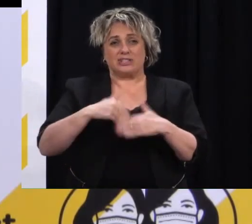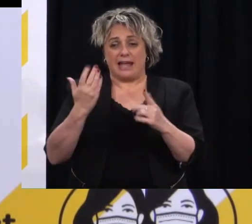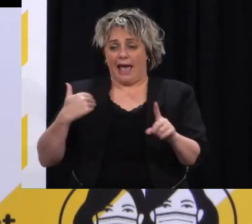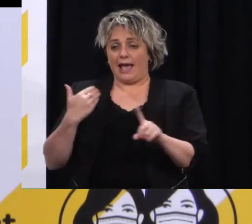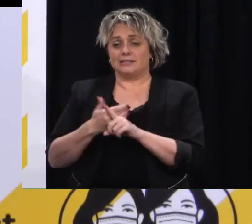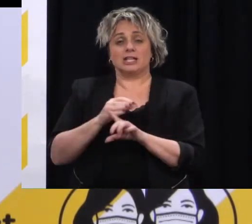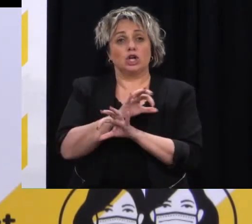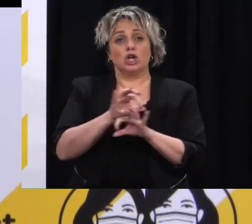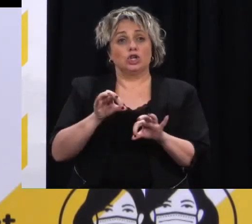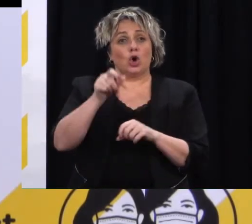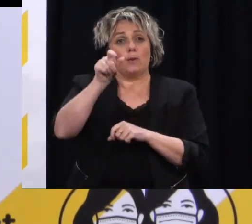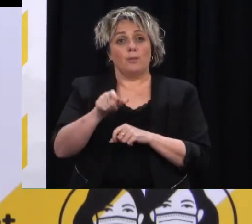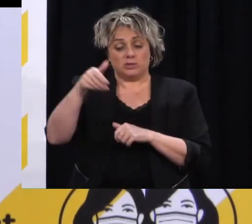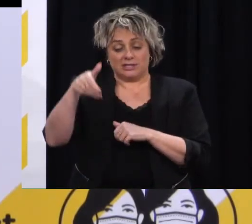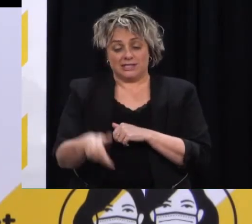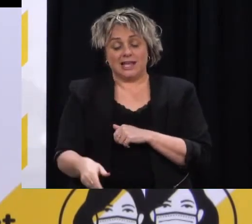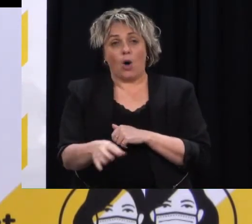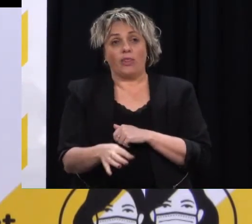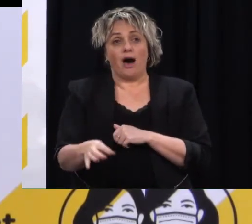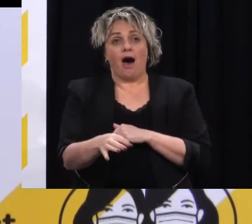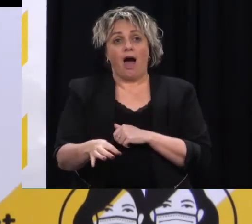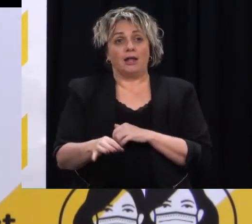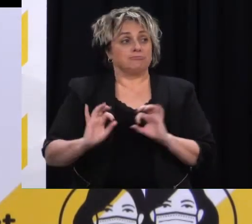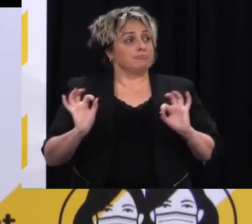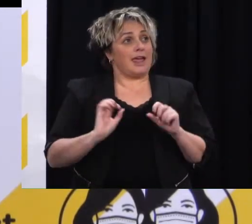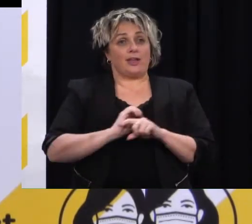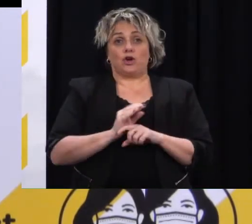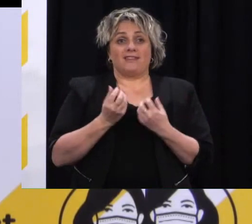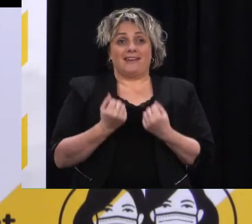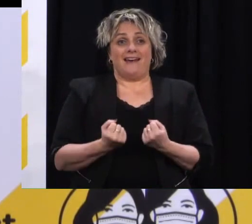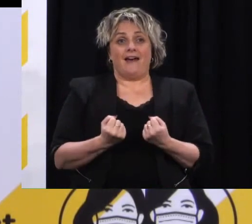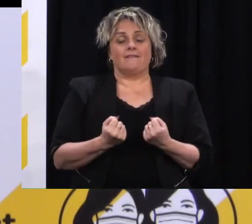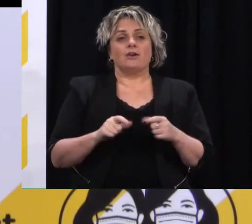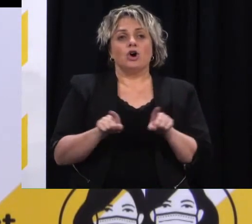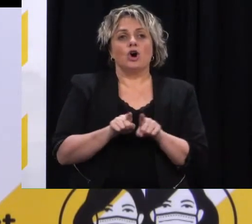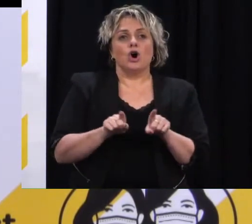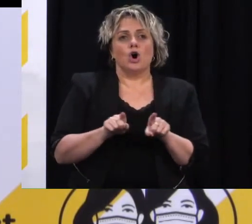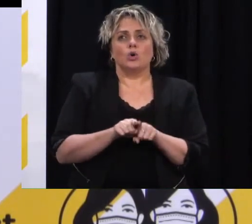I will let you go first. >> On the prospect of alert level